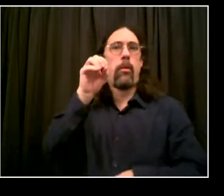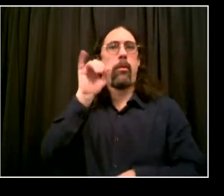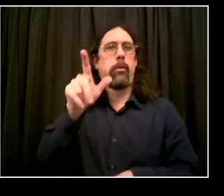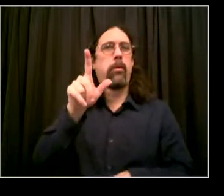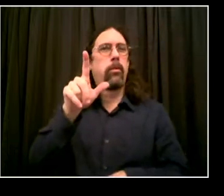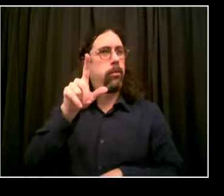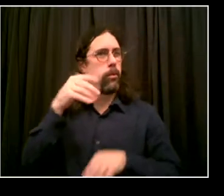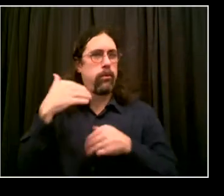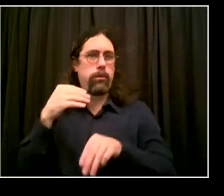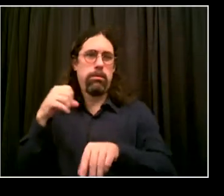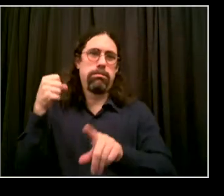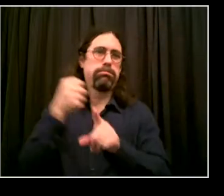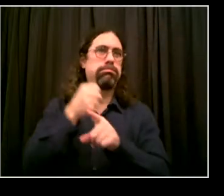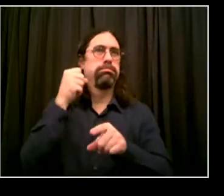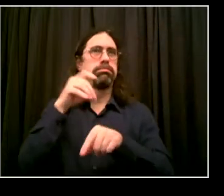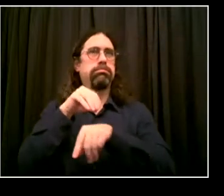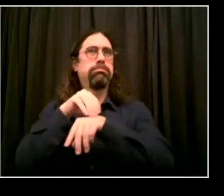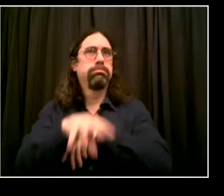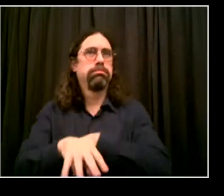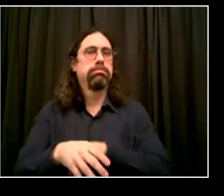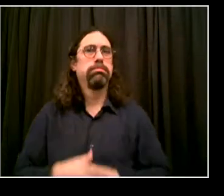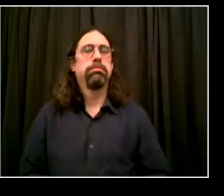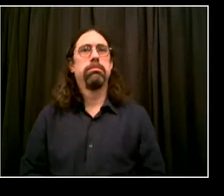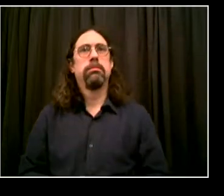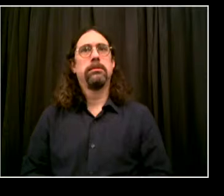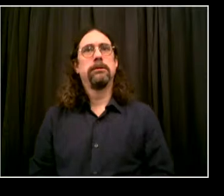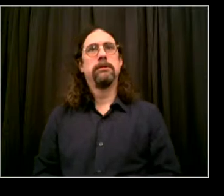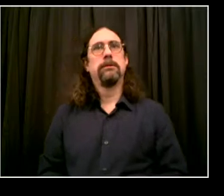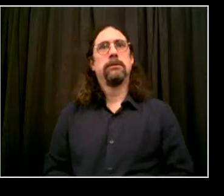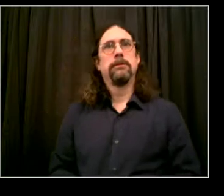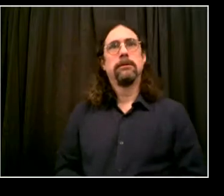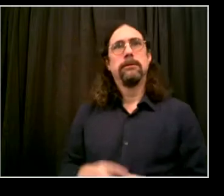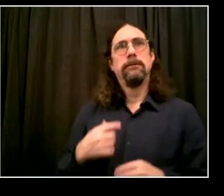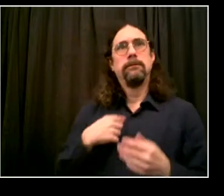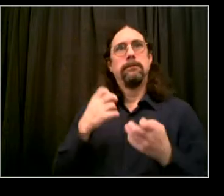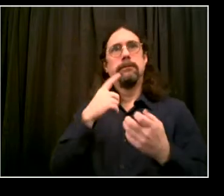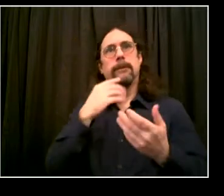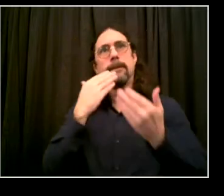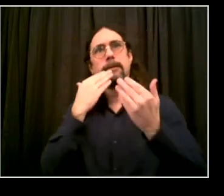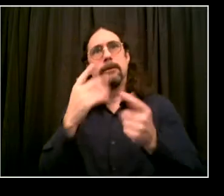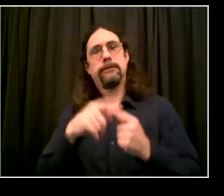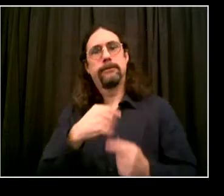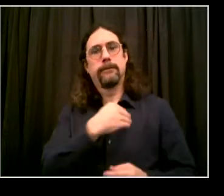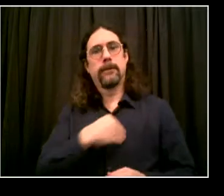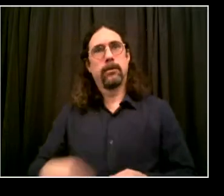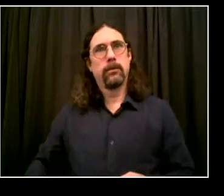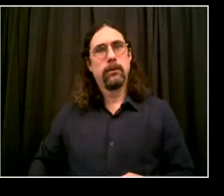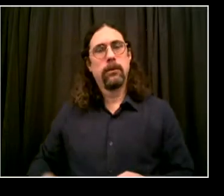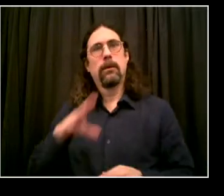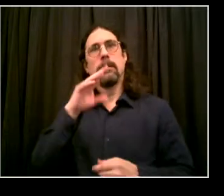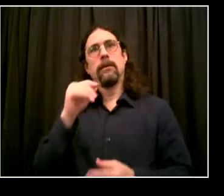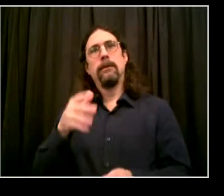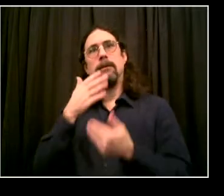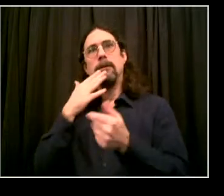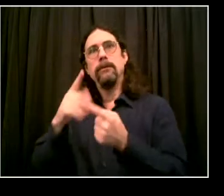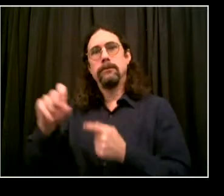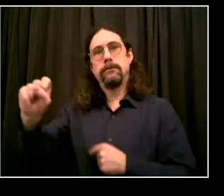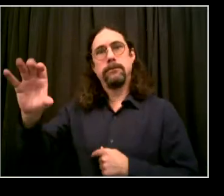WE SAW COMPLETE DEVASTATION, WANT TO ANTHTHK